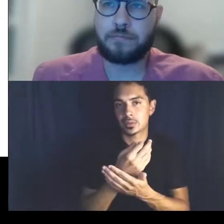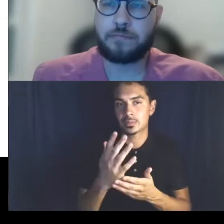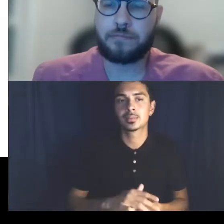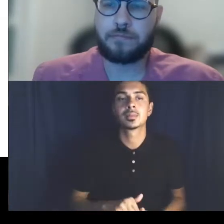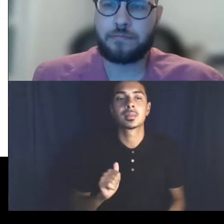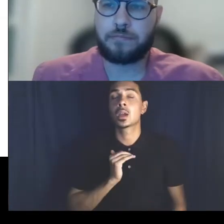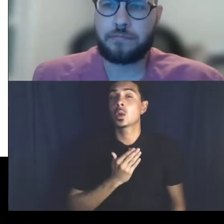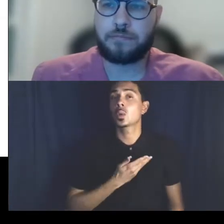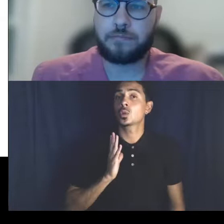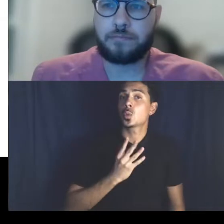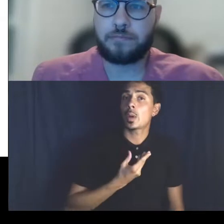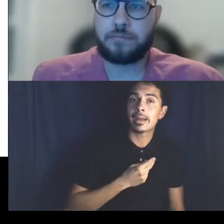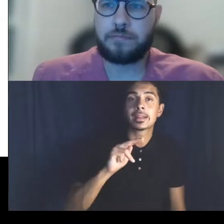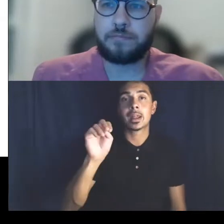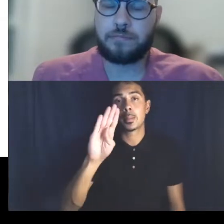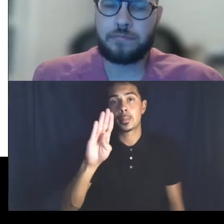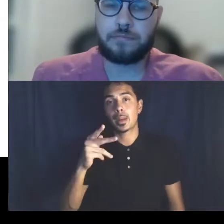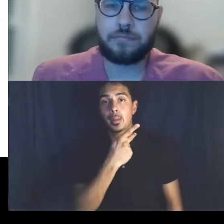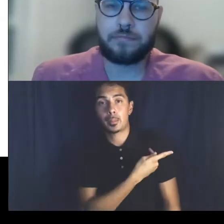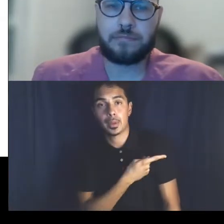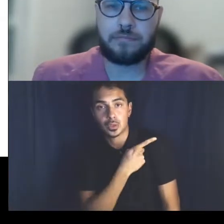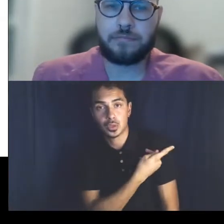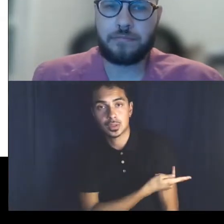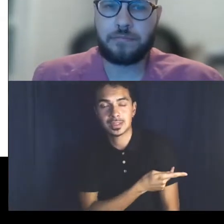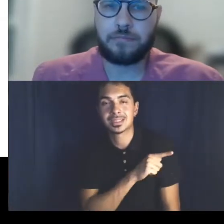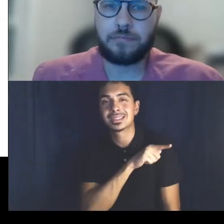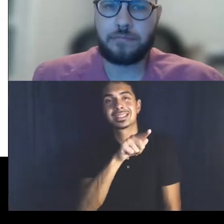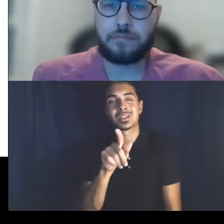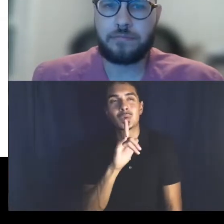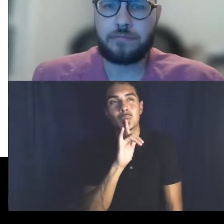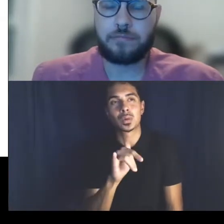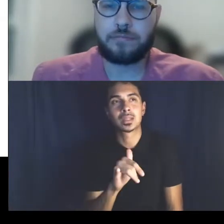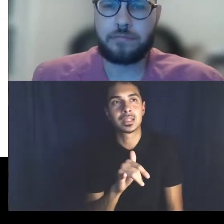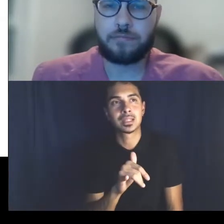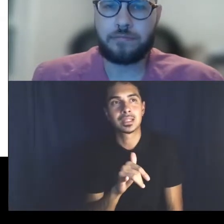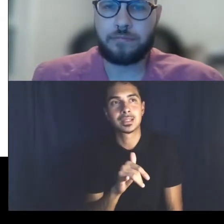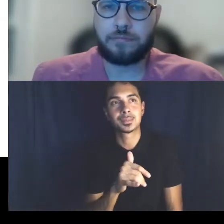and that they are seeing a loss of services in some places.